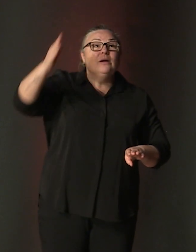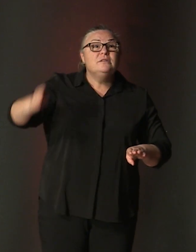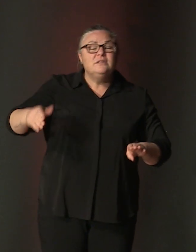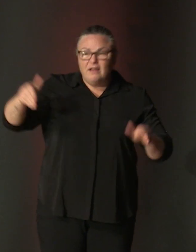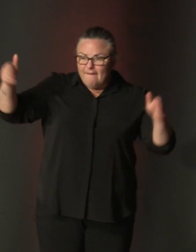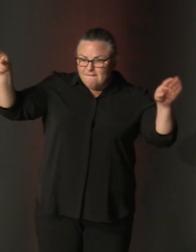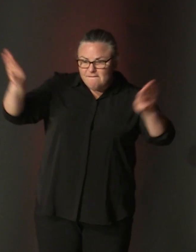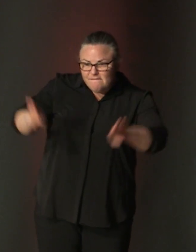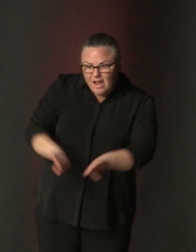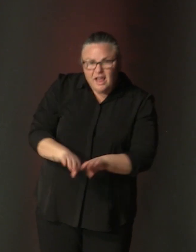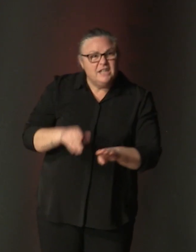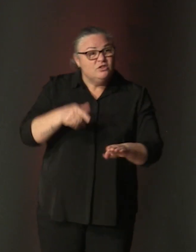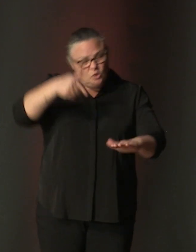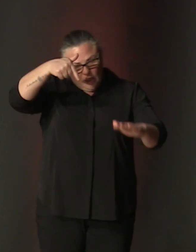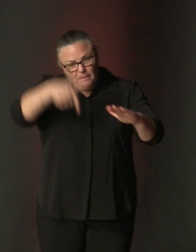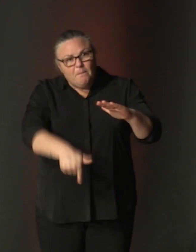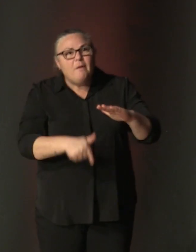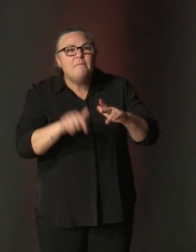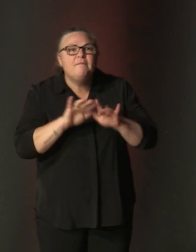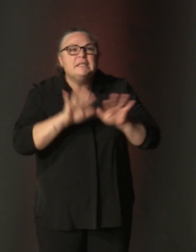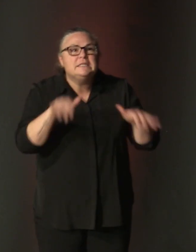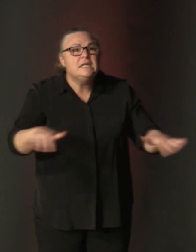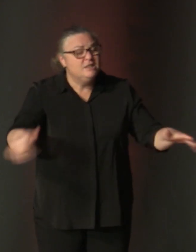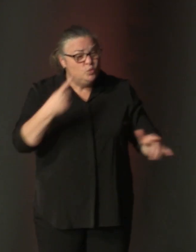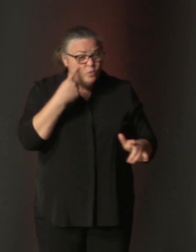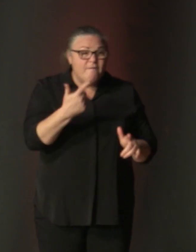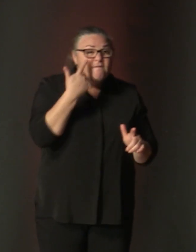but they persist in the environment for a long time.